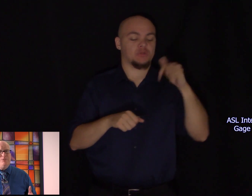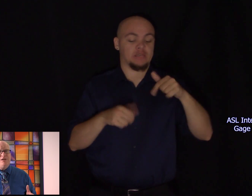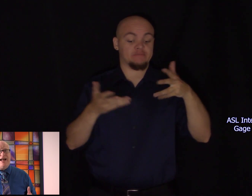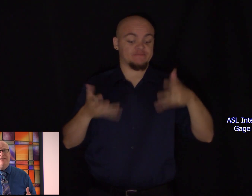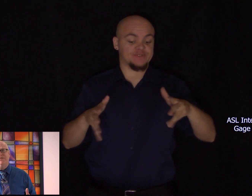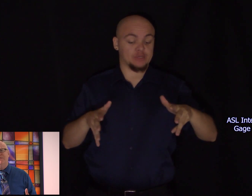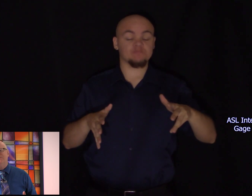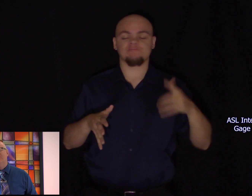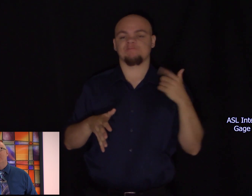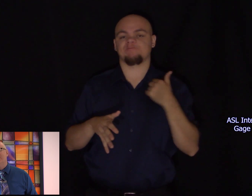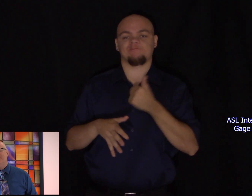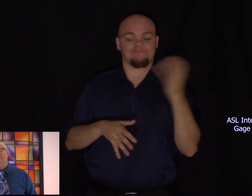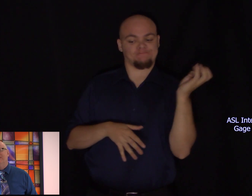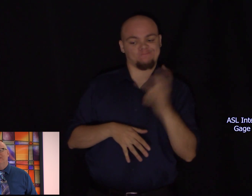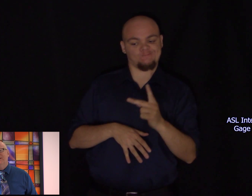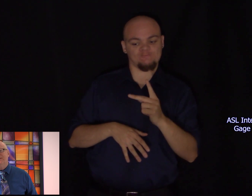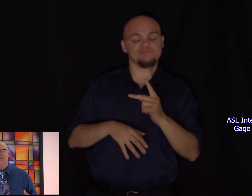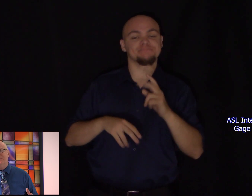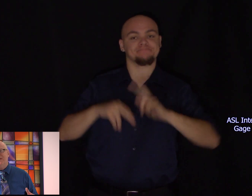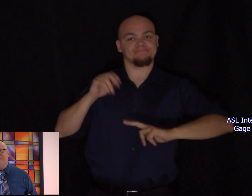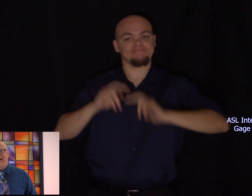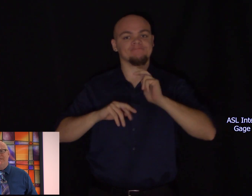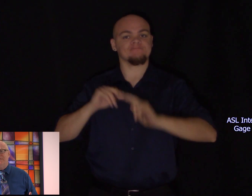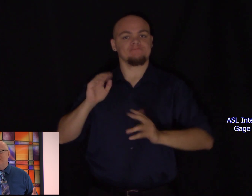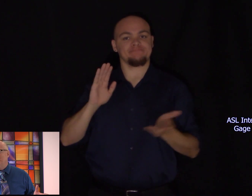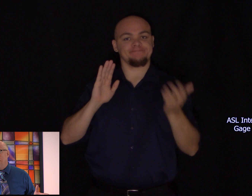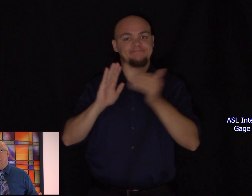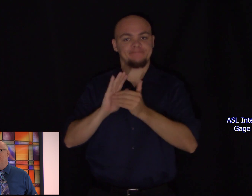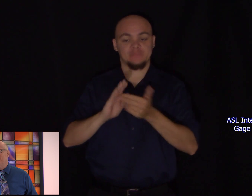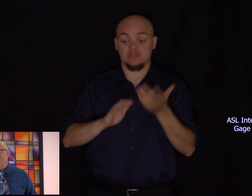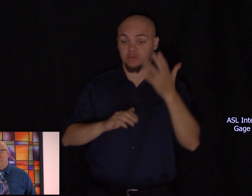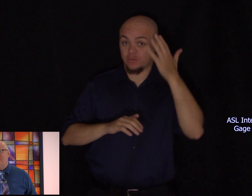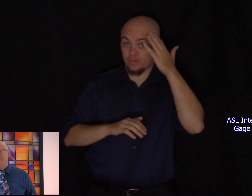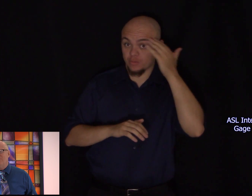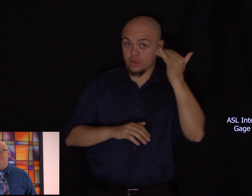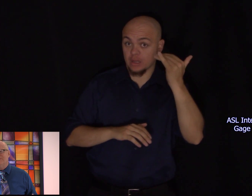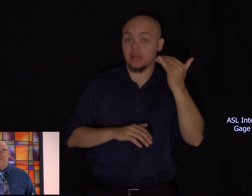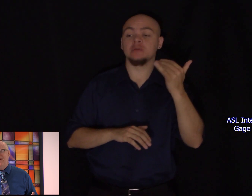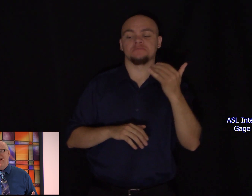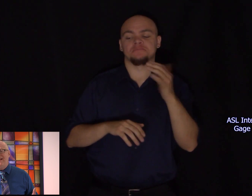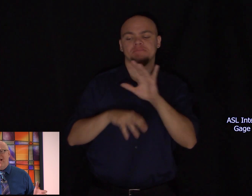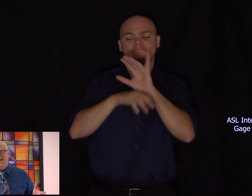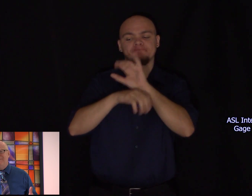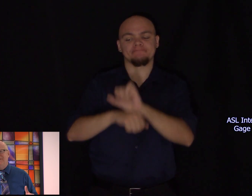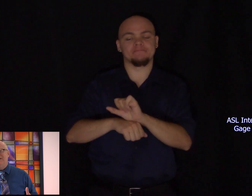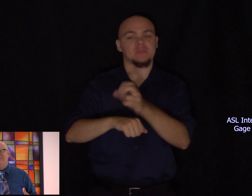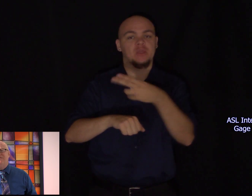will have to do some rebuilding just to get back to some semblance of normal and I believe that